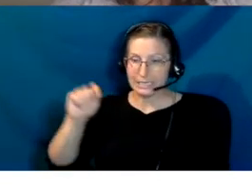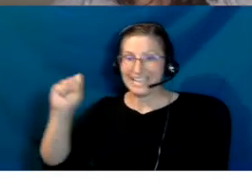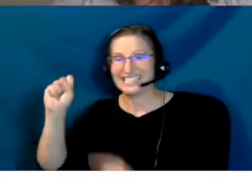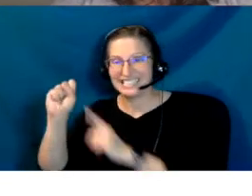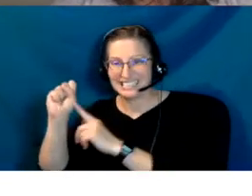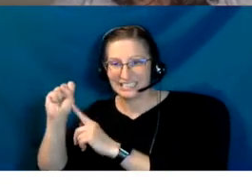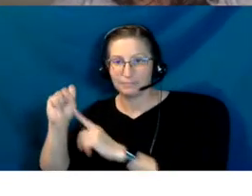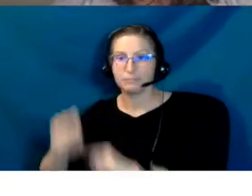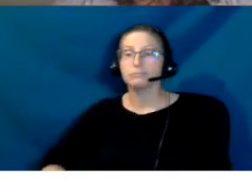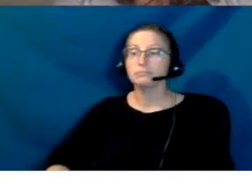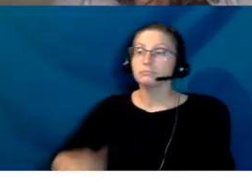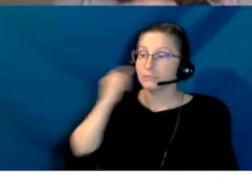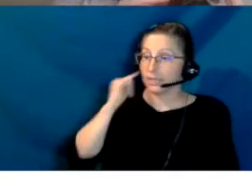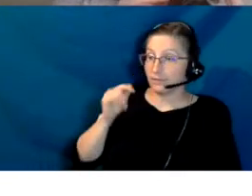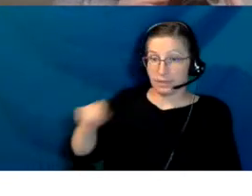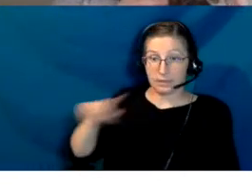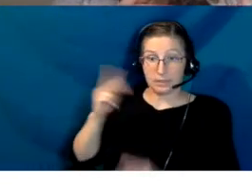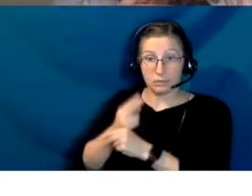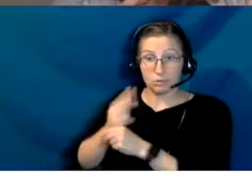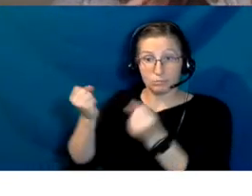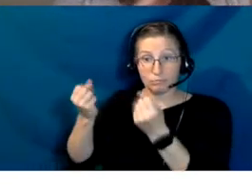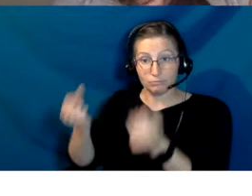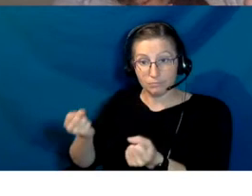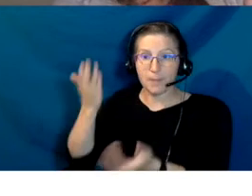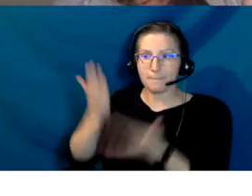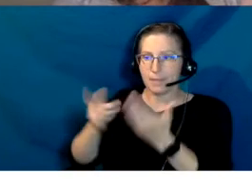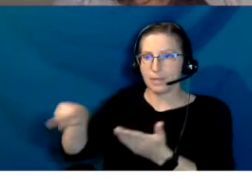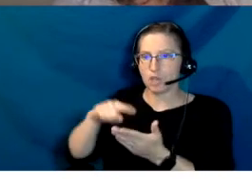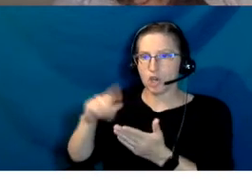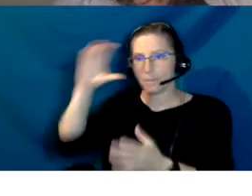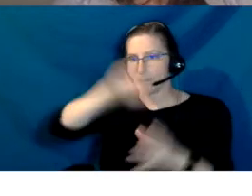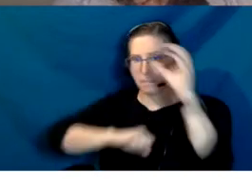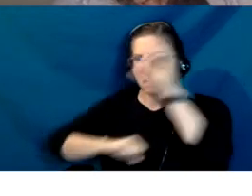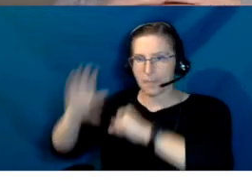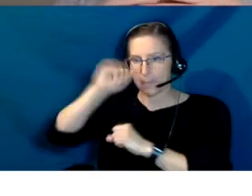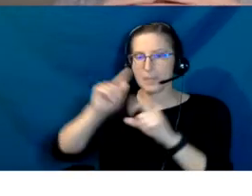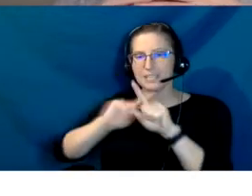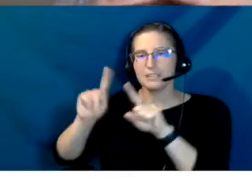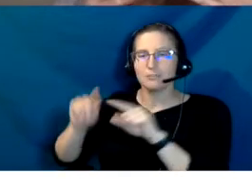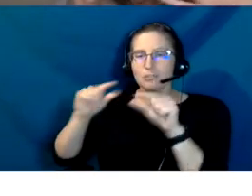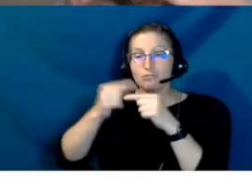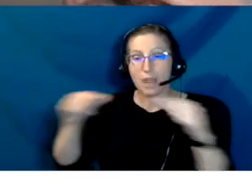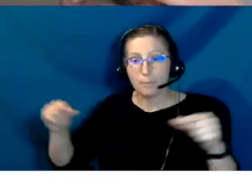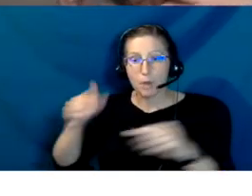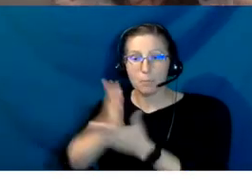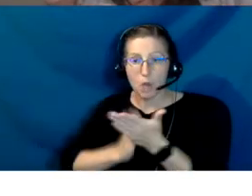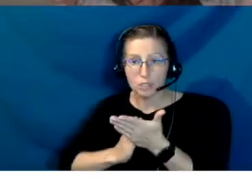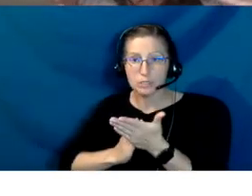grammar pieces that are portrayed on the communication partner’s face. So if a child has a vision